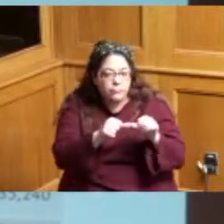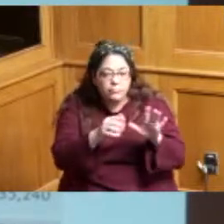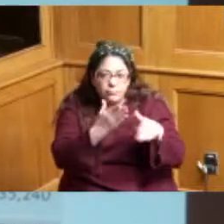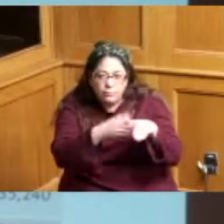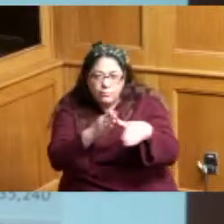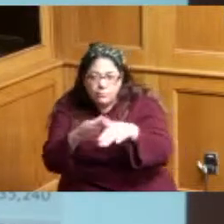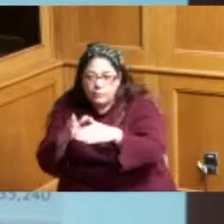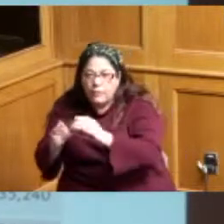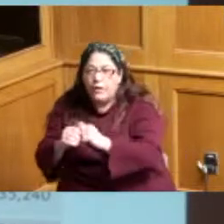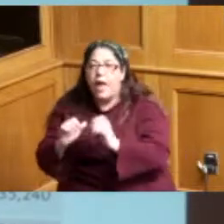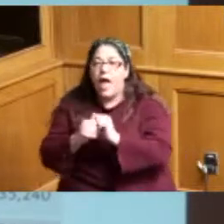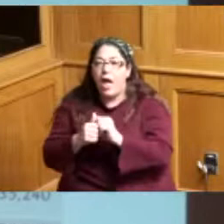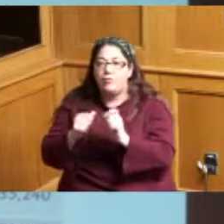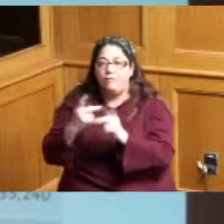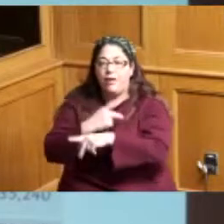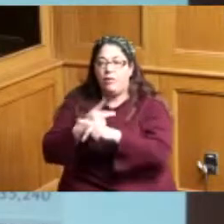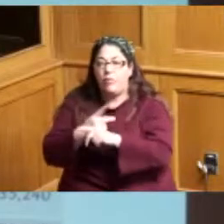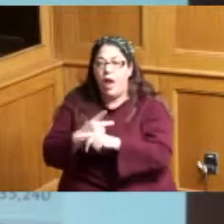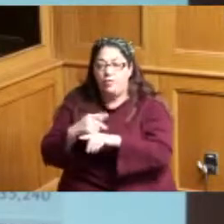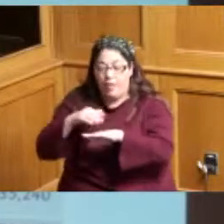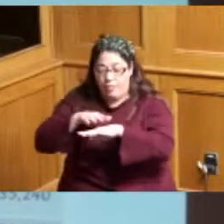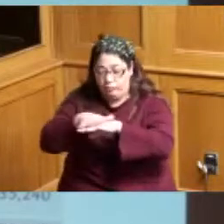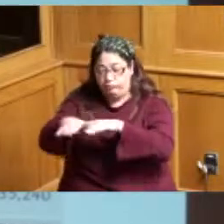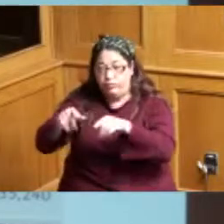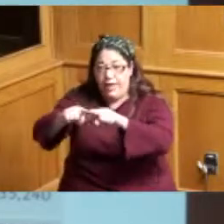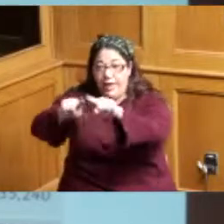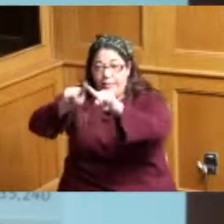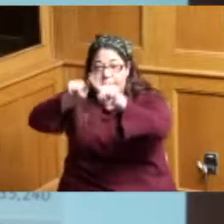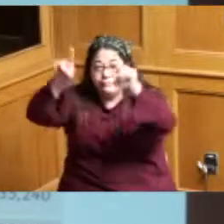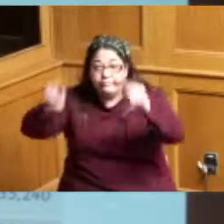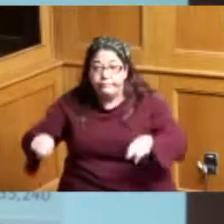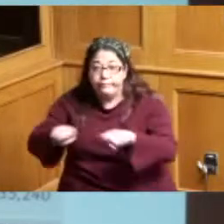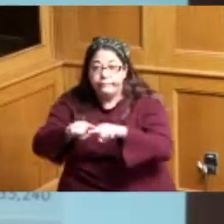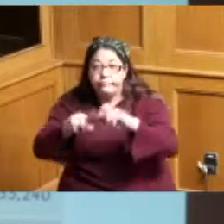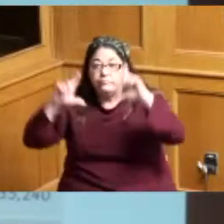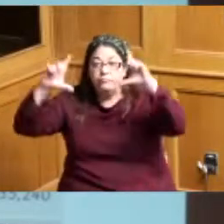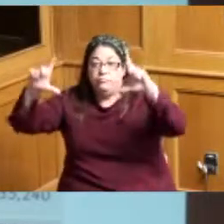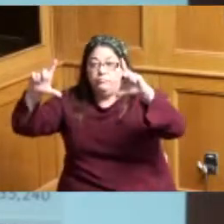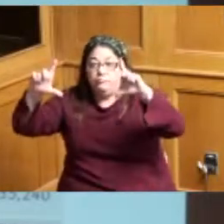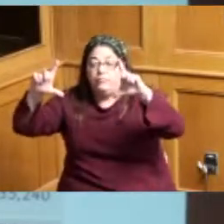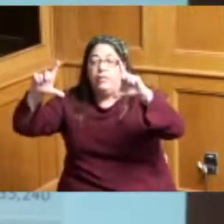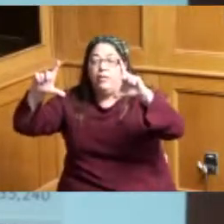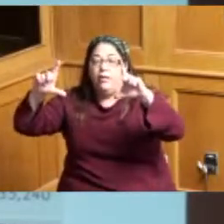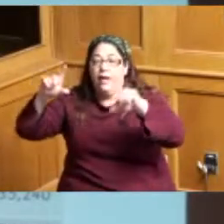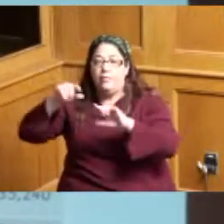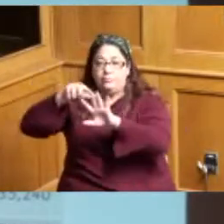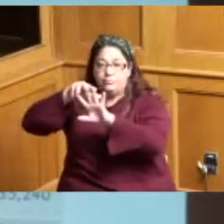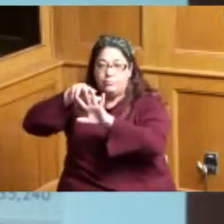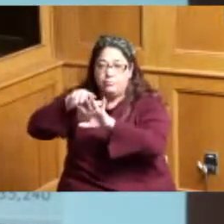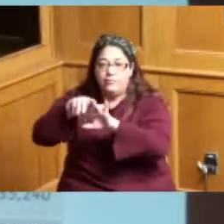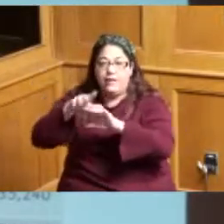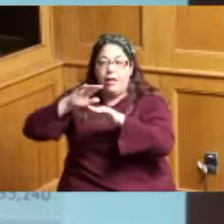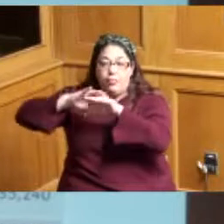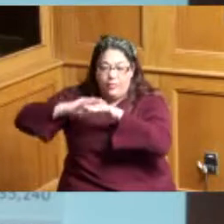area so we take the impervious area and we have defined for this analysis one billing unit as 500